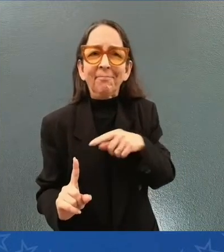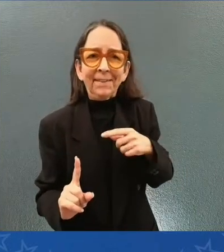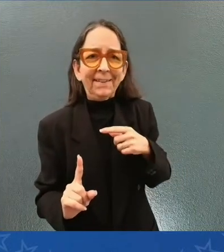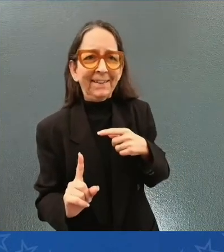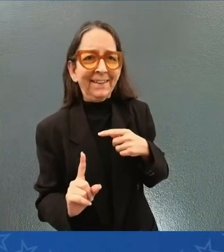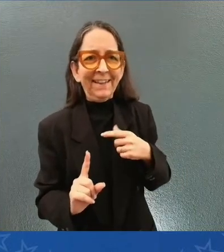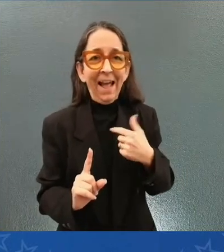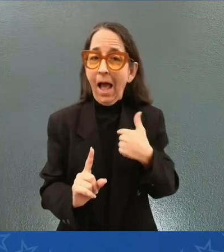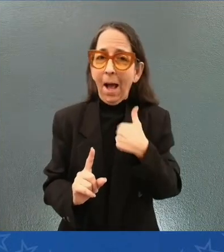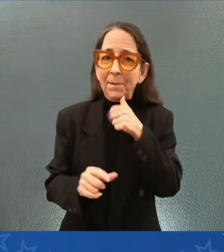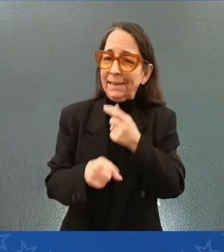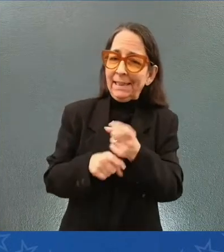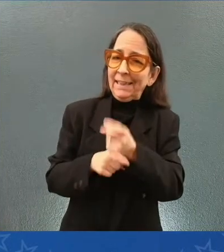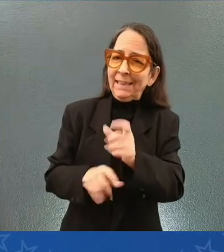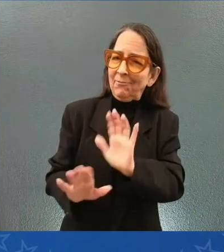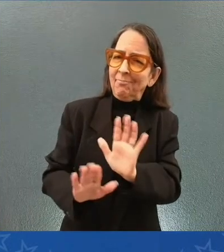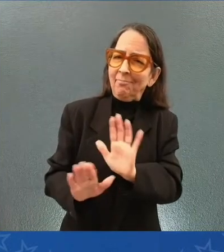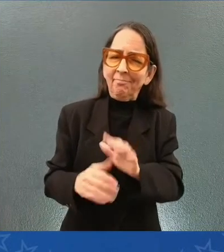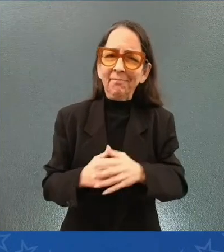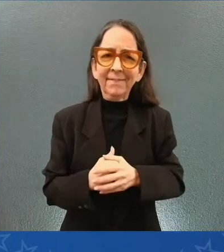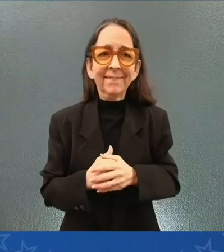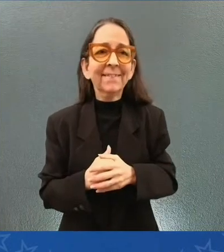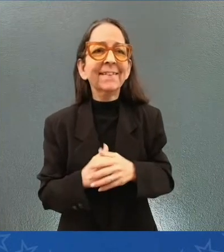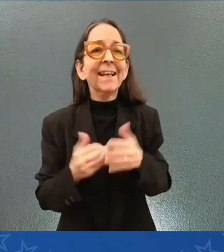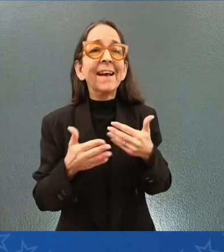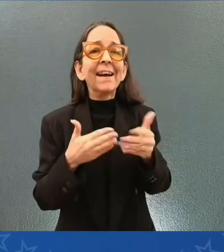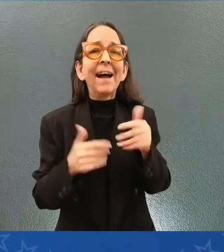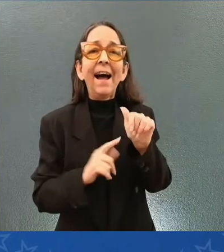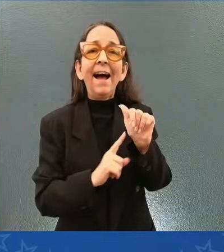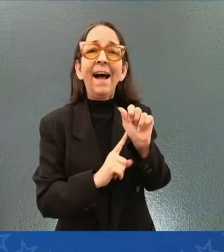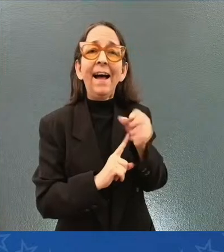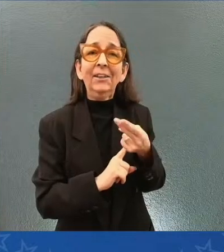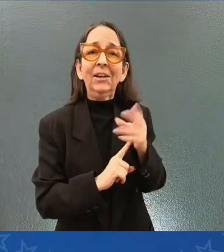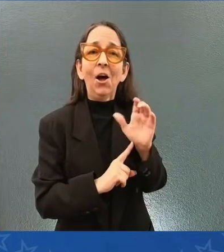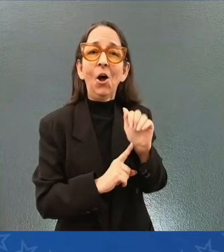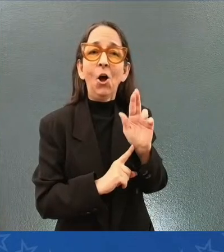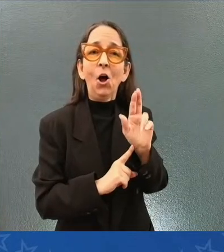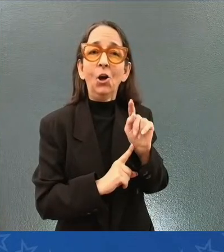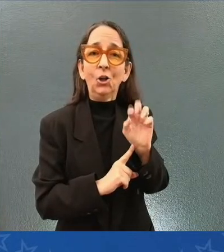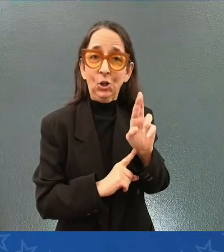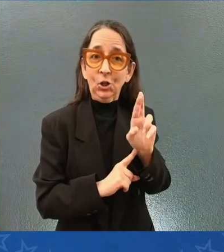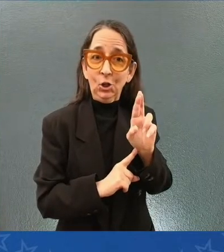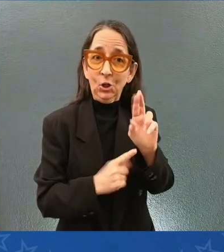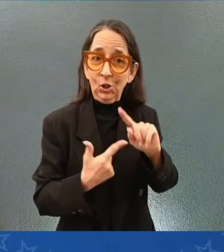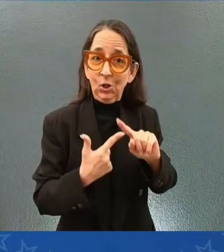Ash Carter, Ms. Fannie Lou Hamer, George Romney,